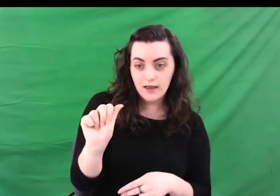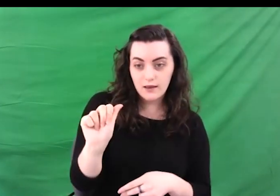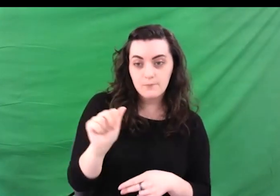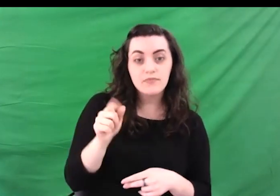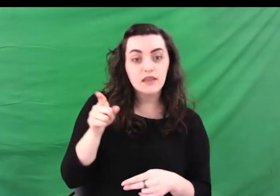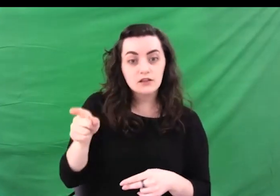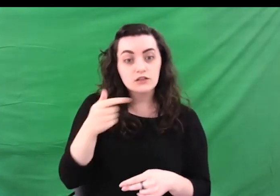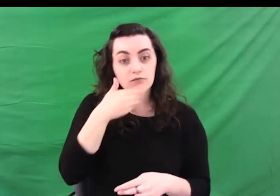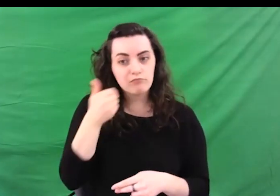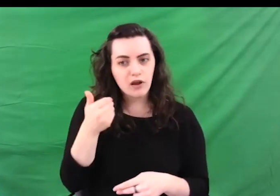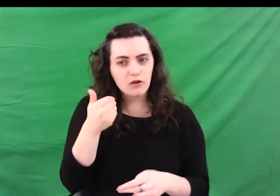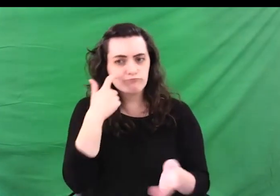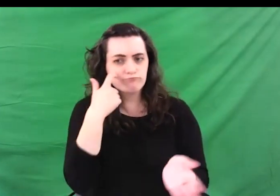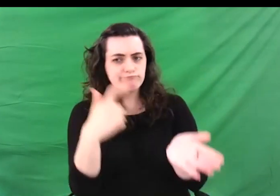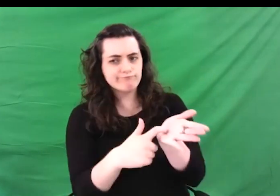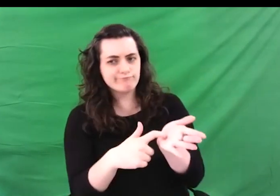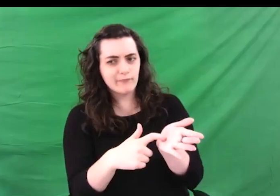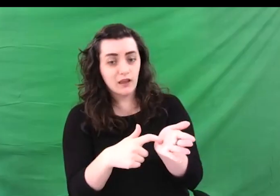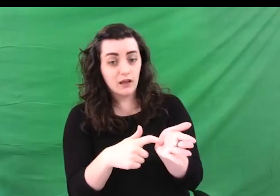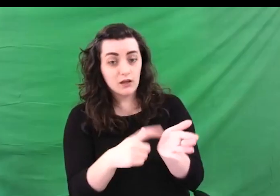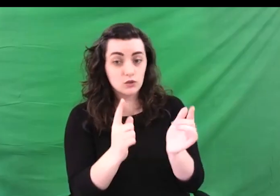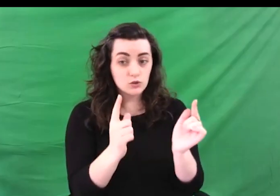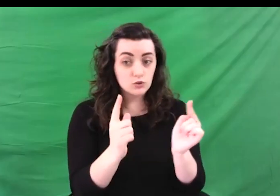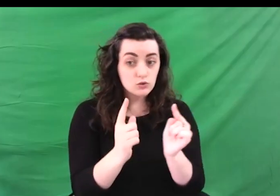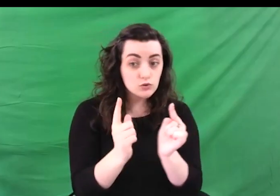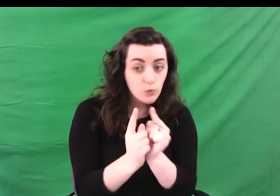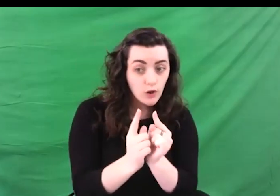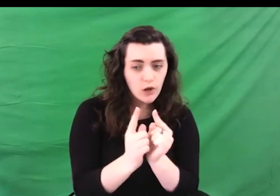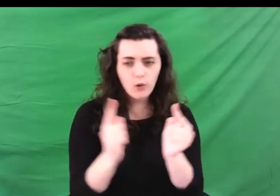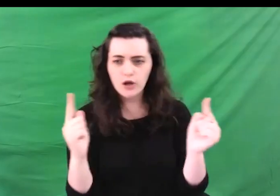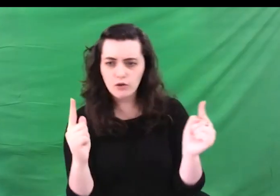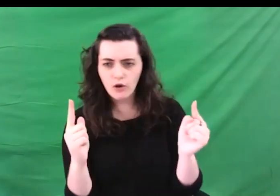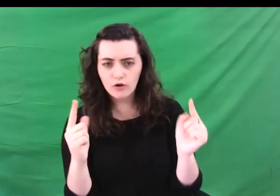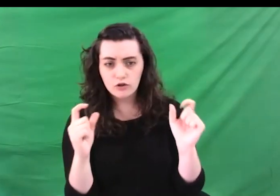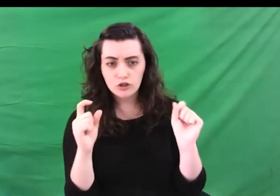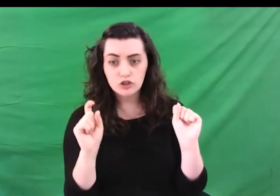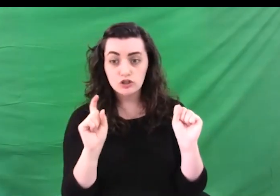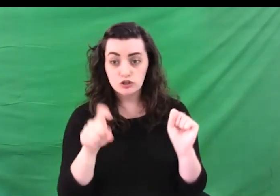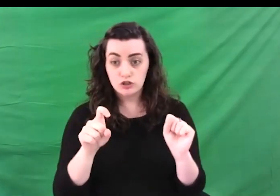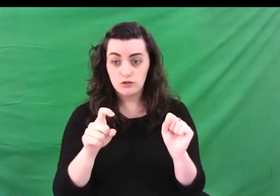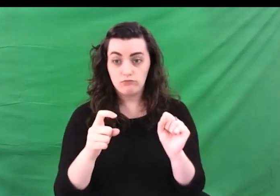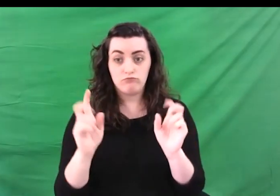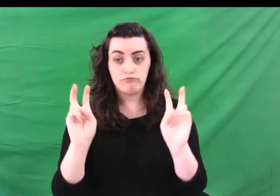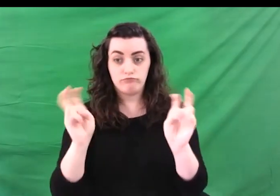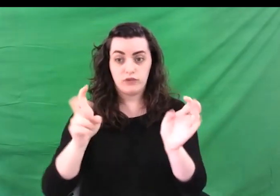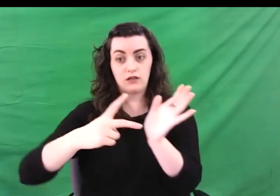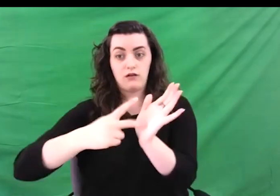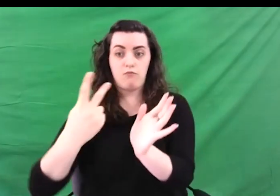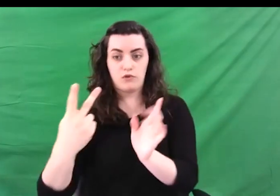whether the sound is short or long and whether she should double those letters at the end of one syllable words.